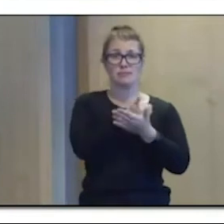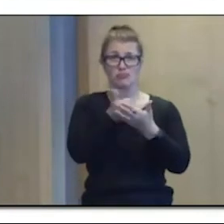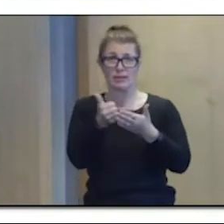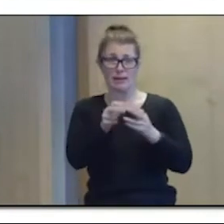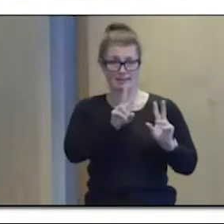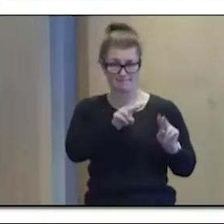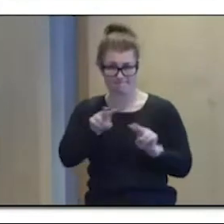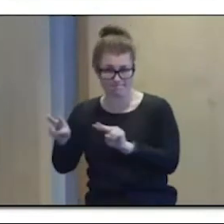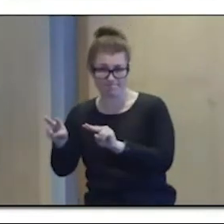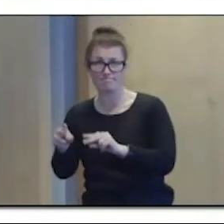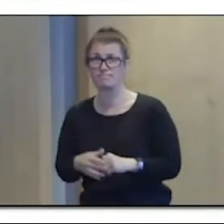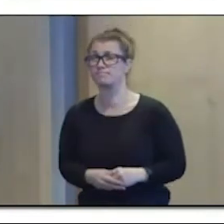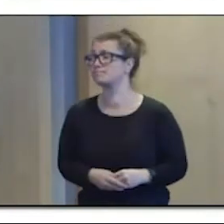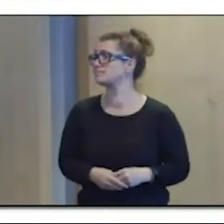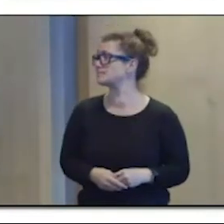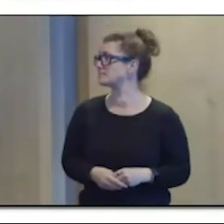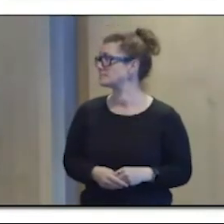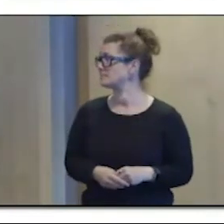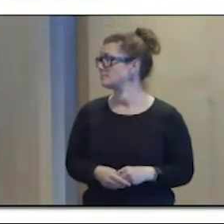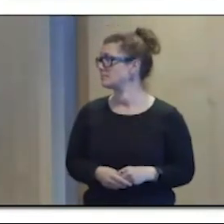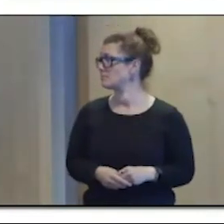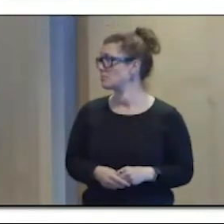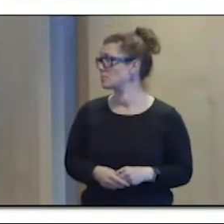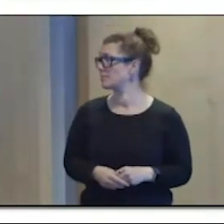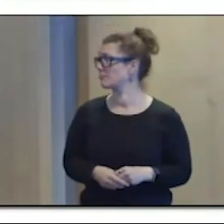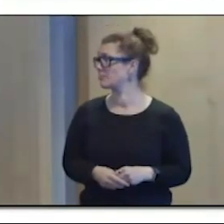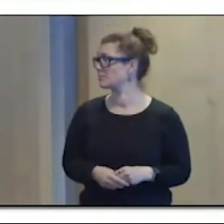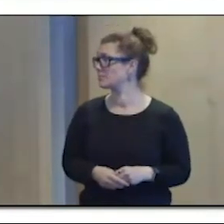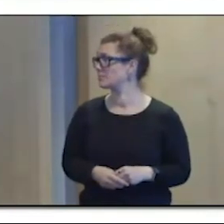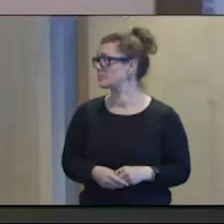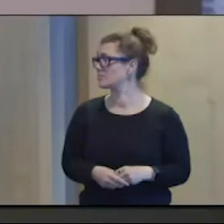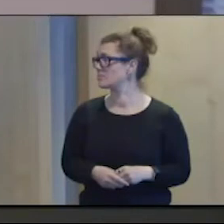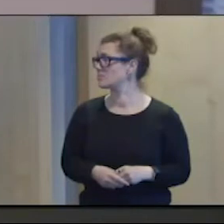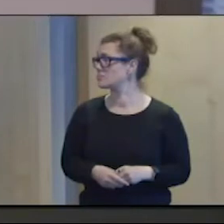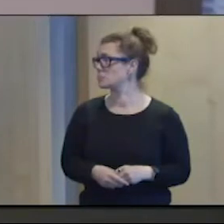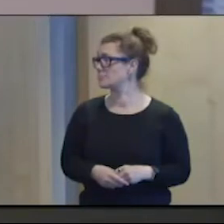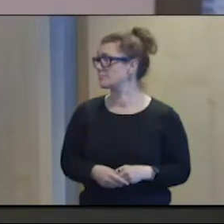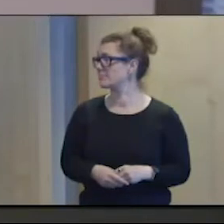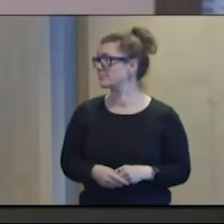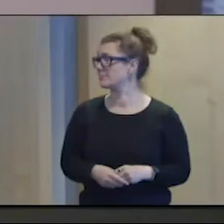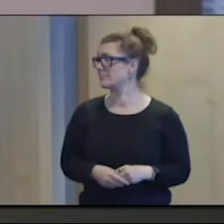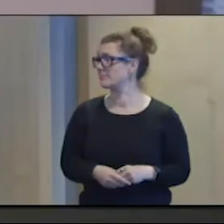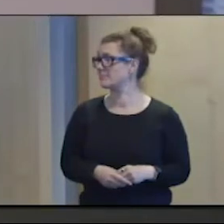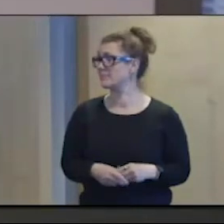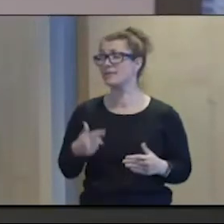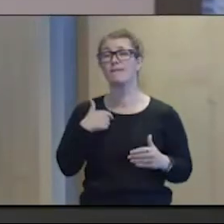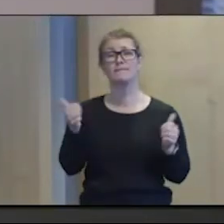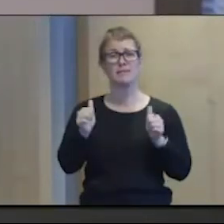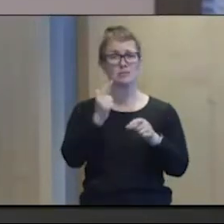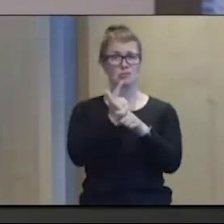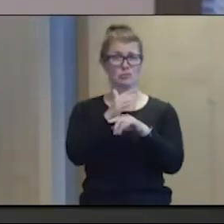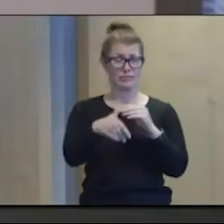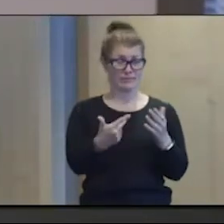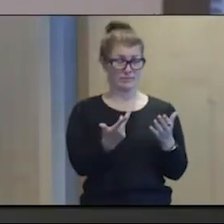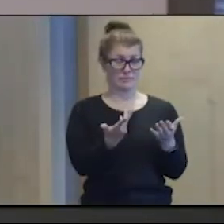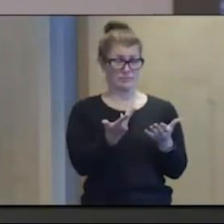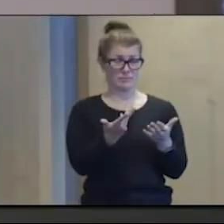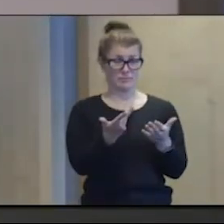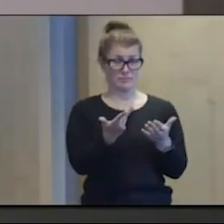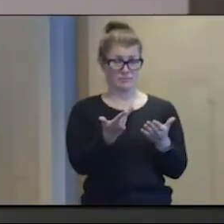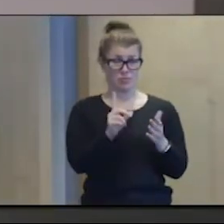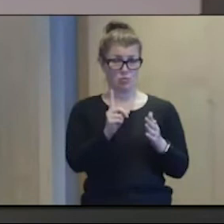All right. So I've talked a little bit about how do we manage our system going forward. We don't